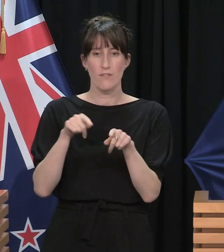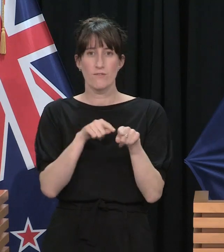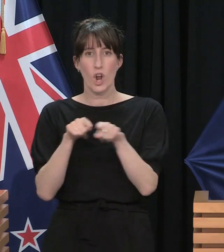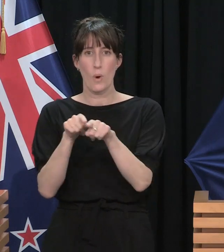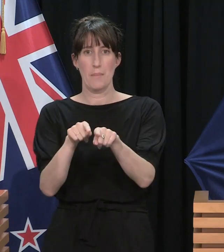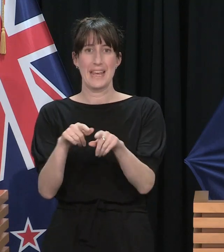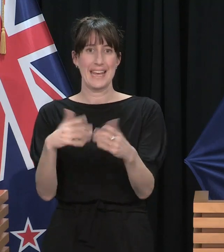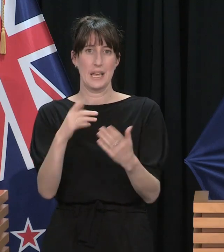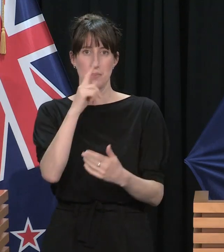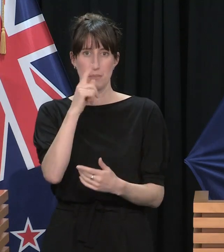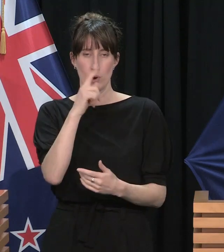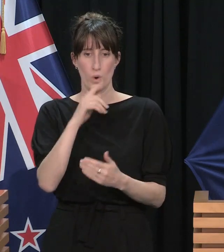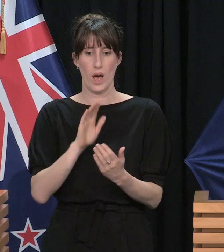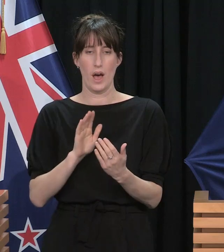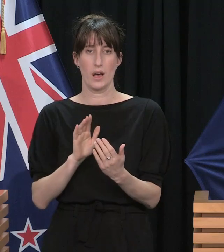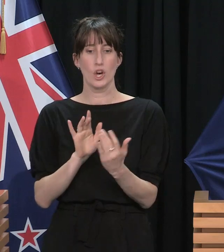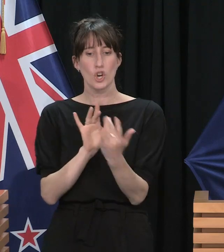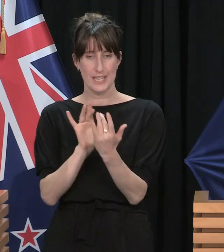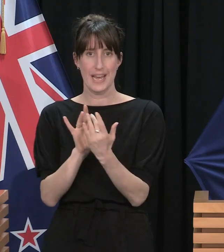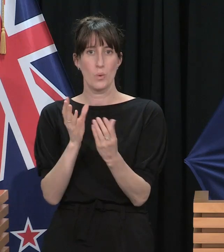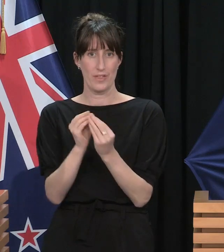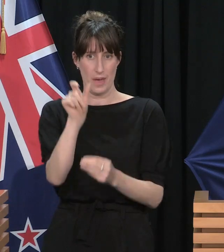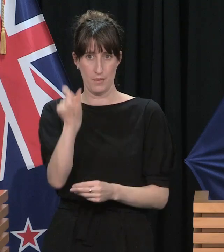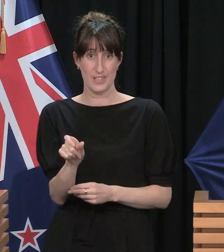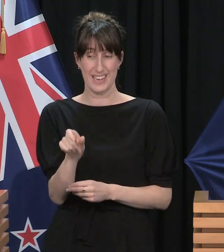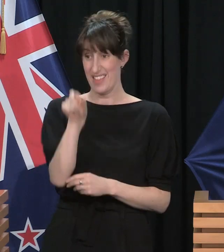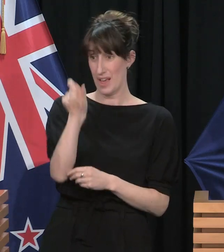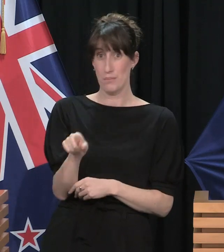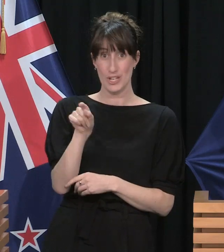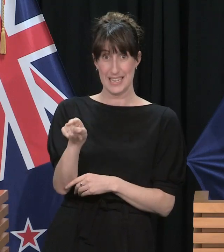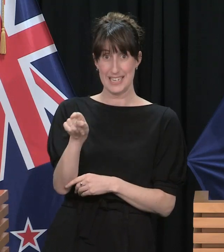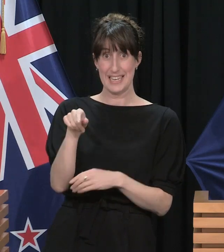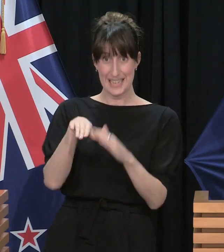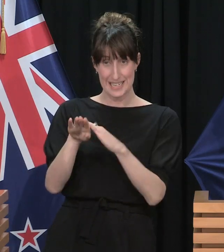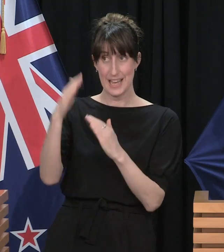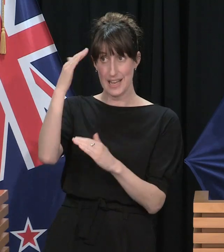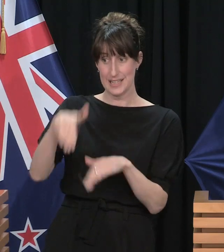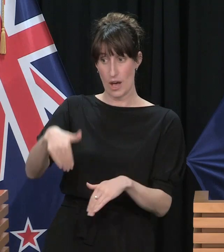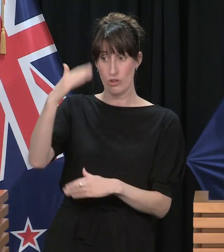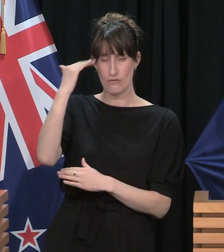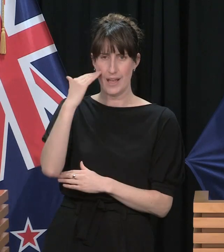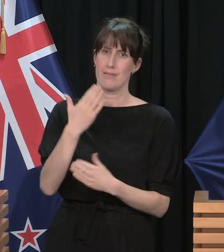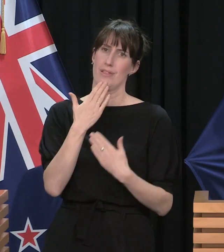continue with the targeted surveillance and ongoing